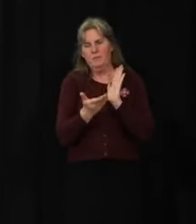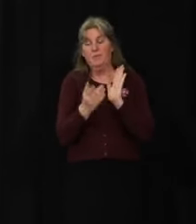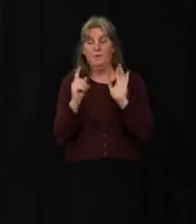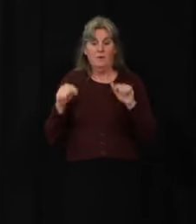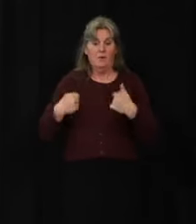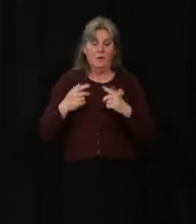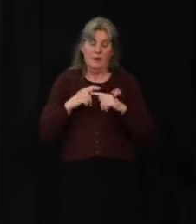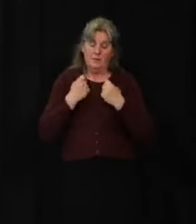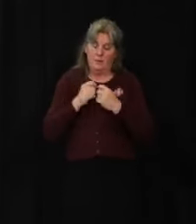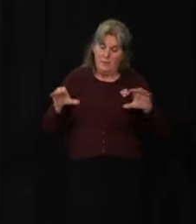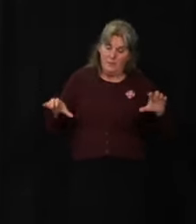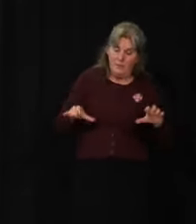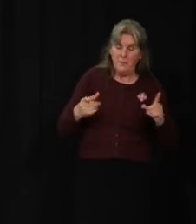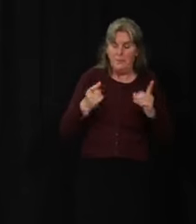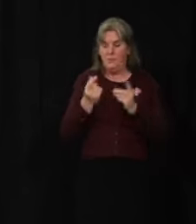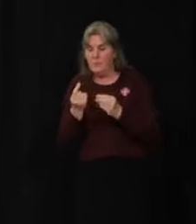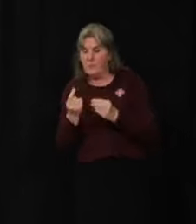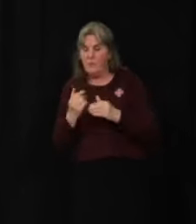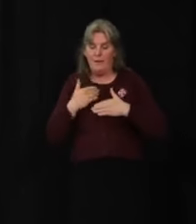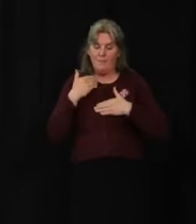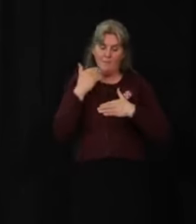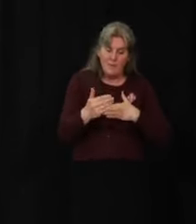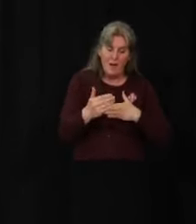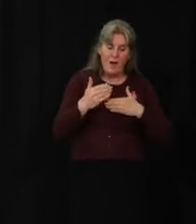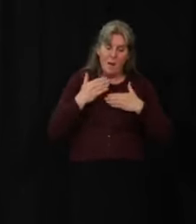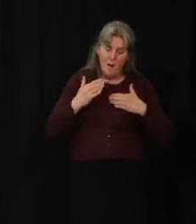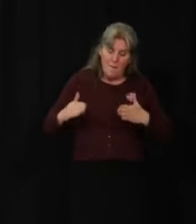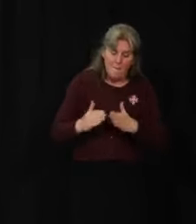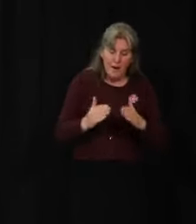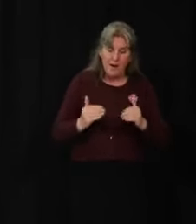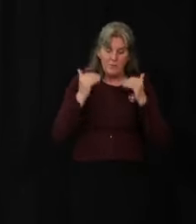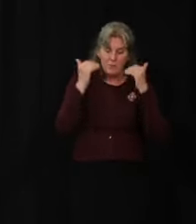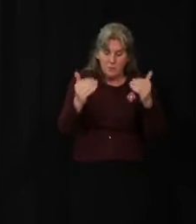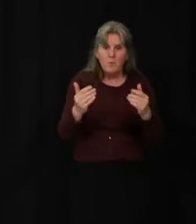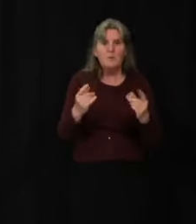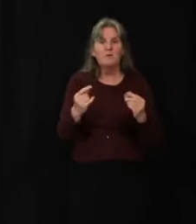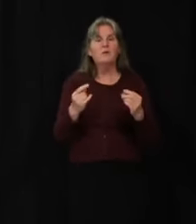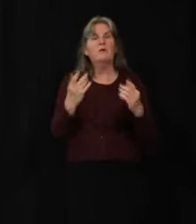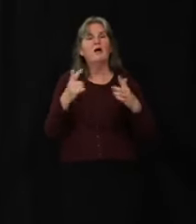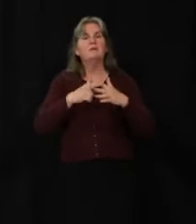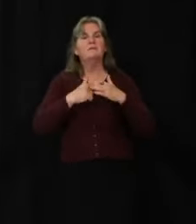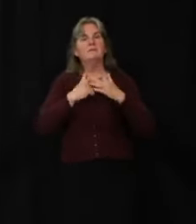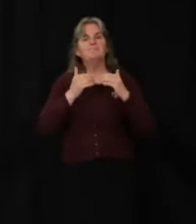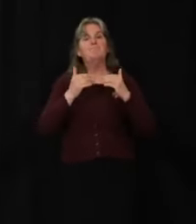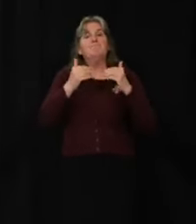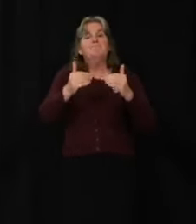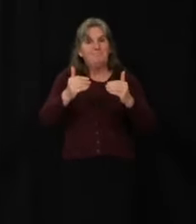complexities to that. It is not something you can simply open from one day to the next.